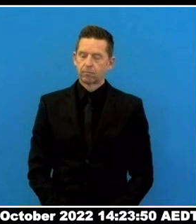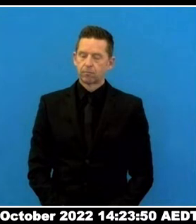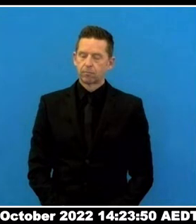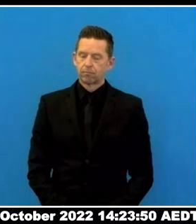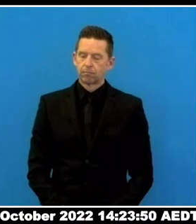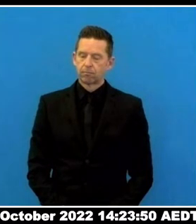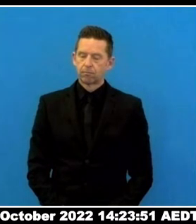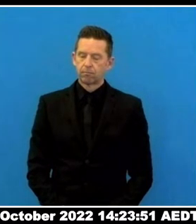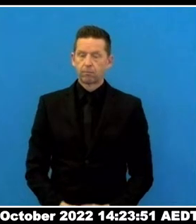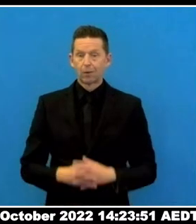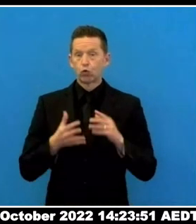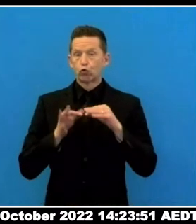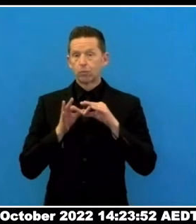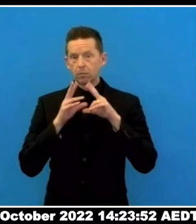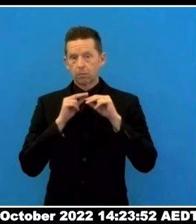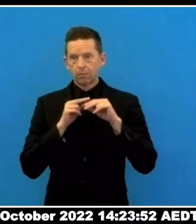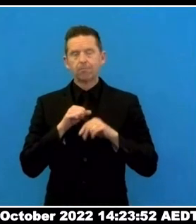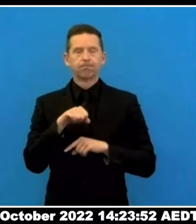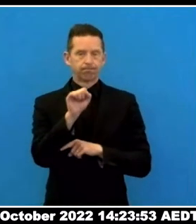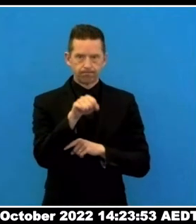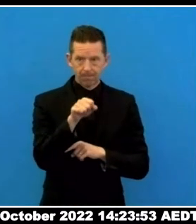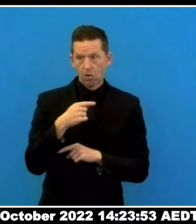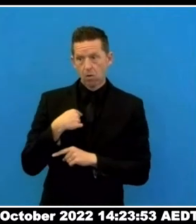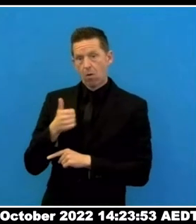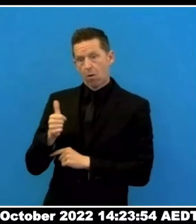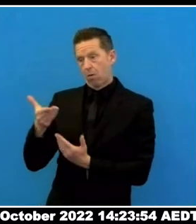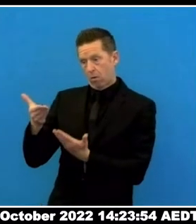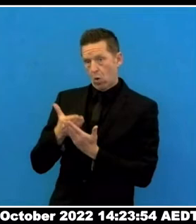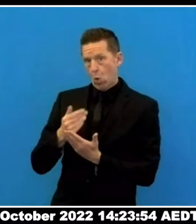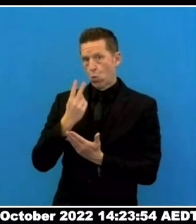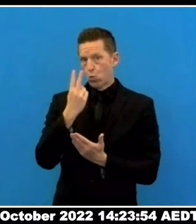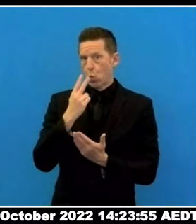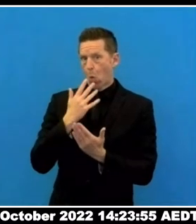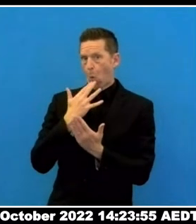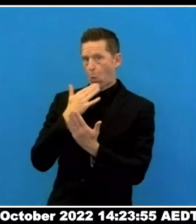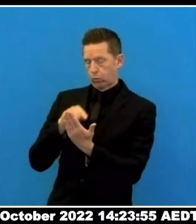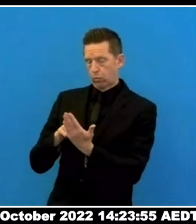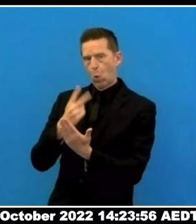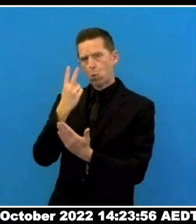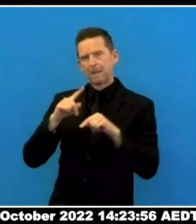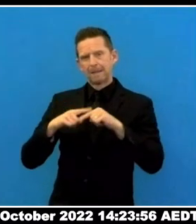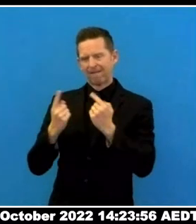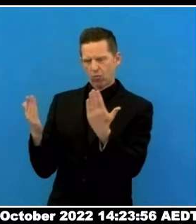Yes, I we got two quotes, two different people came